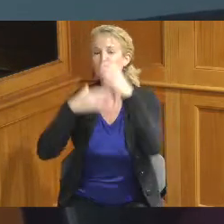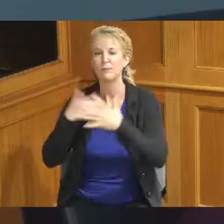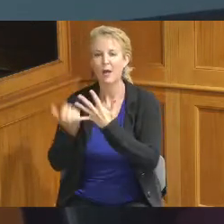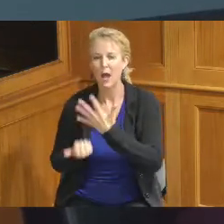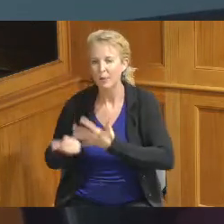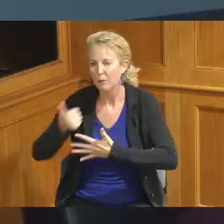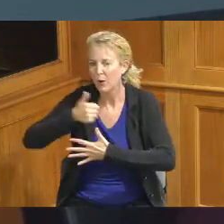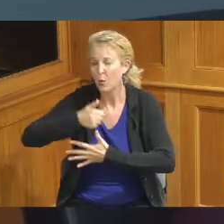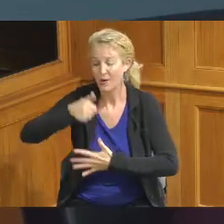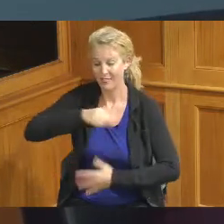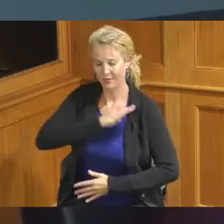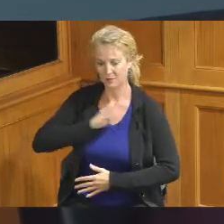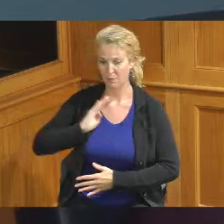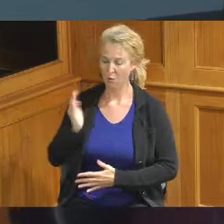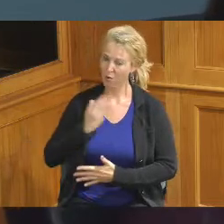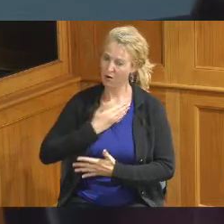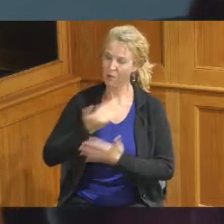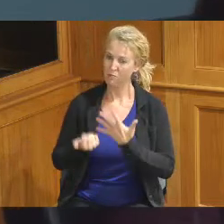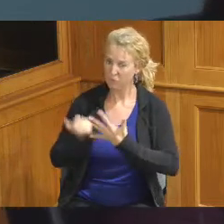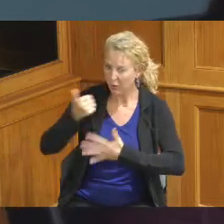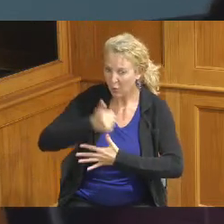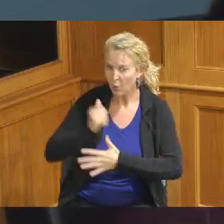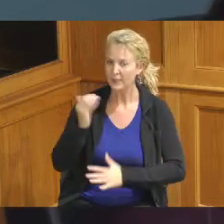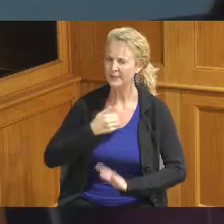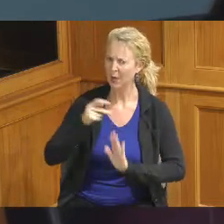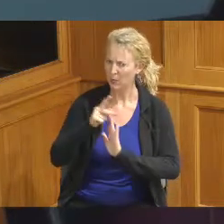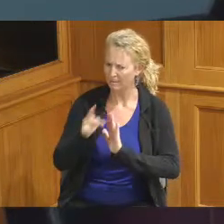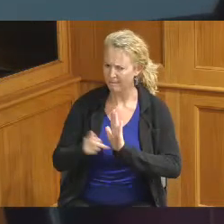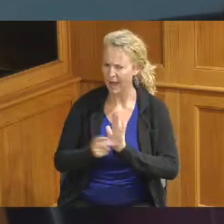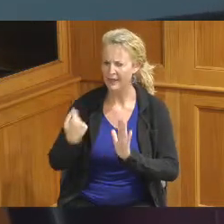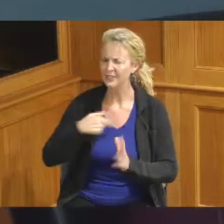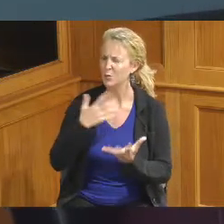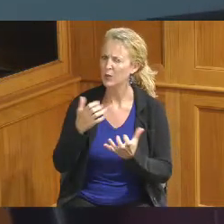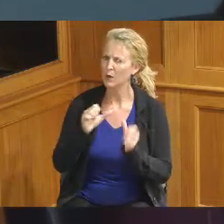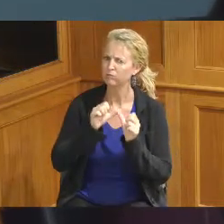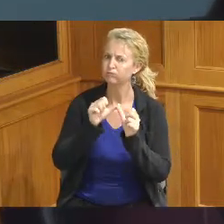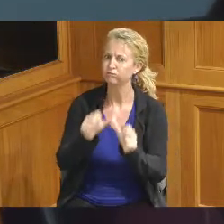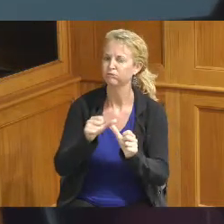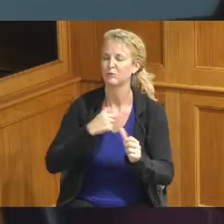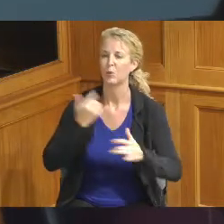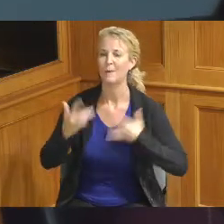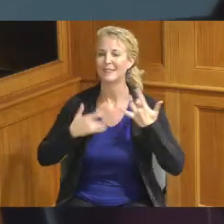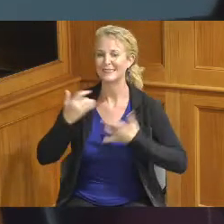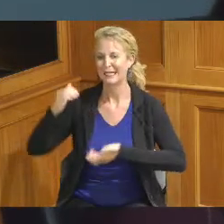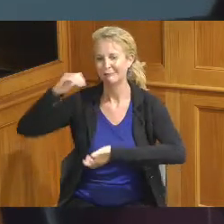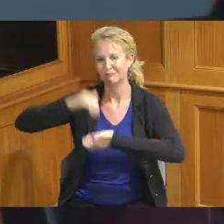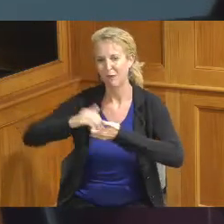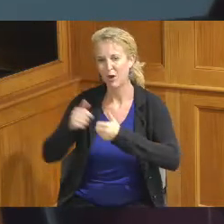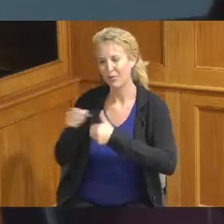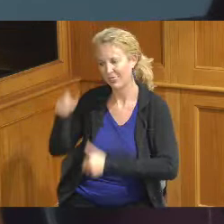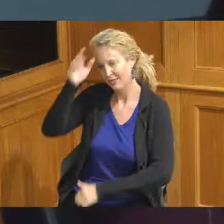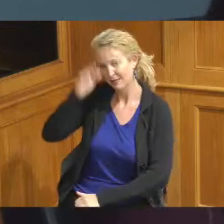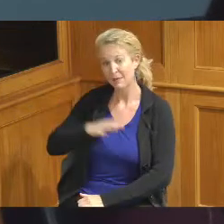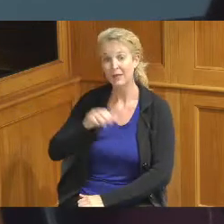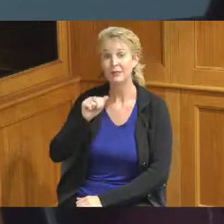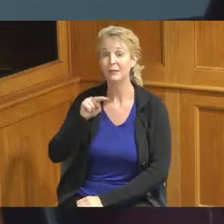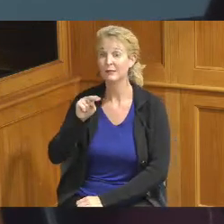Board and our policy agenda so looking forward to continuing to work with them Anon I thank you for